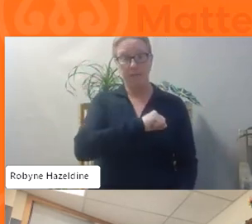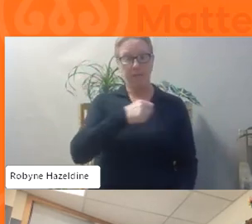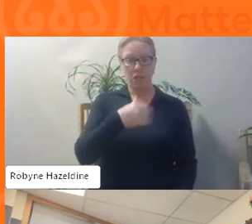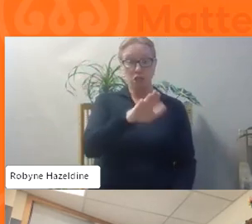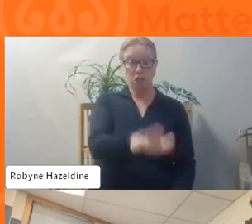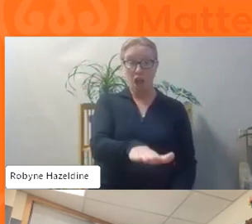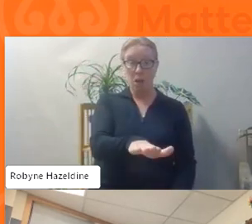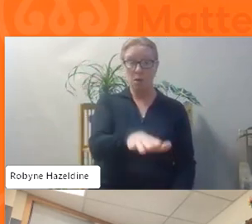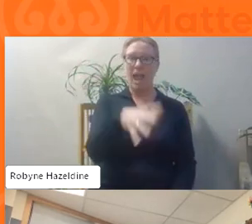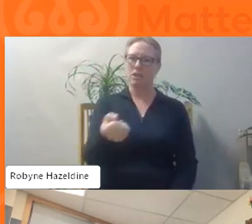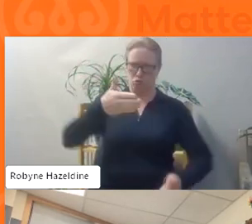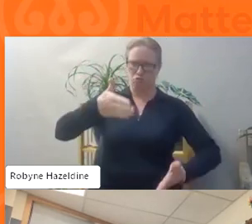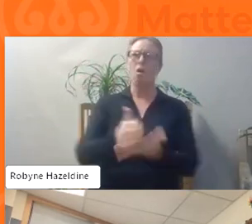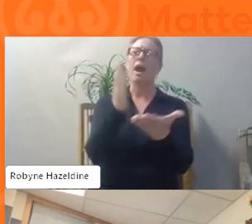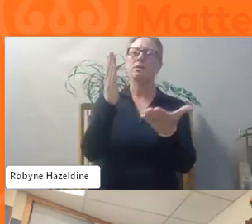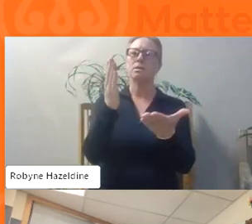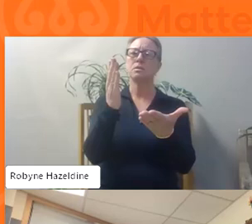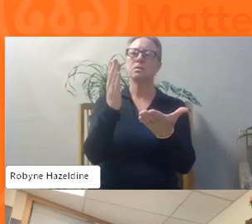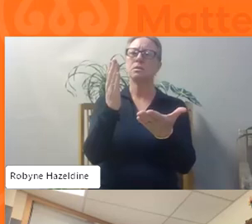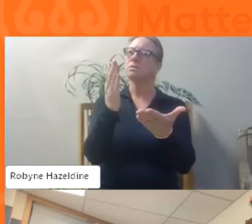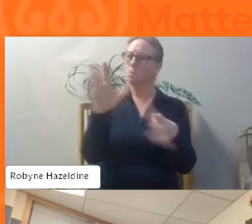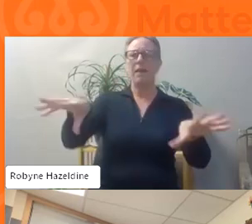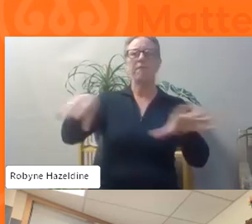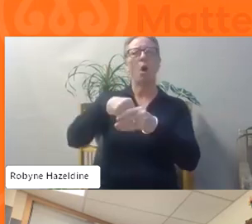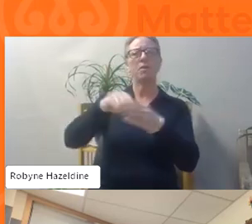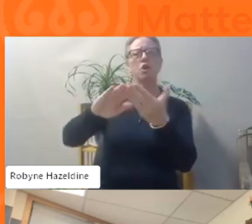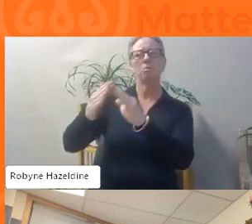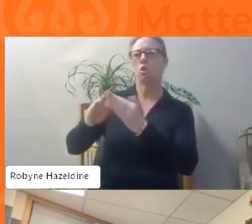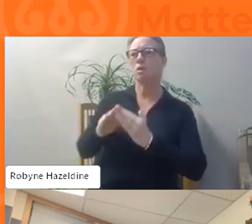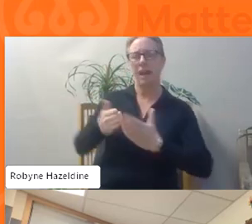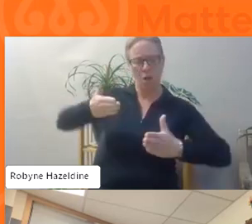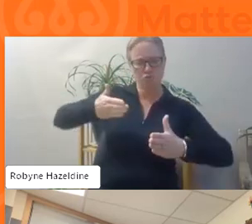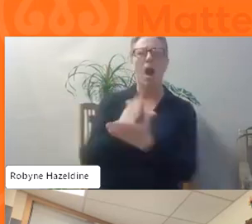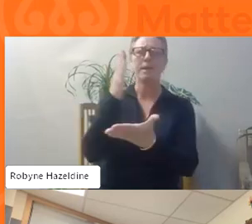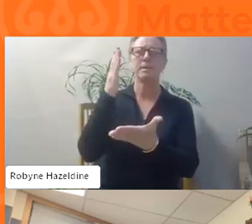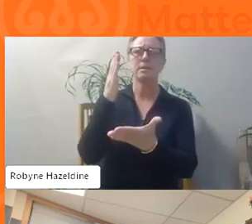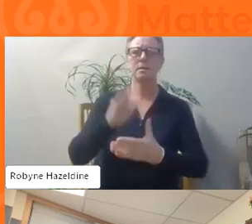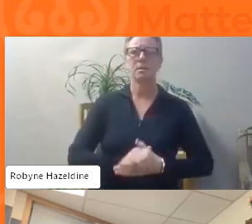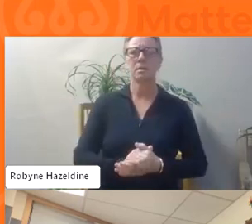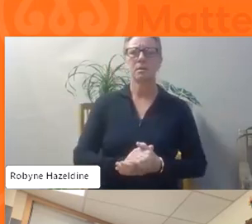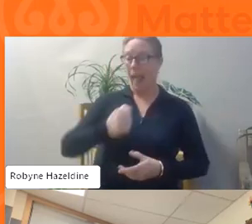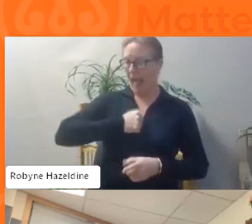right to be a part of their community, an absolute right, and our society